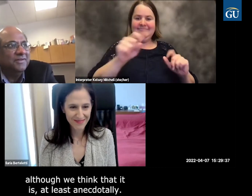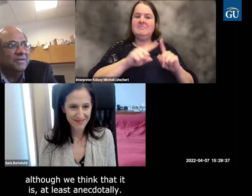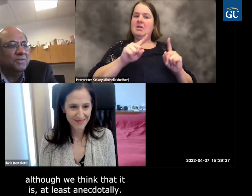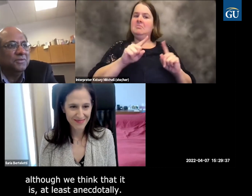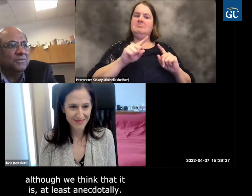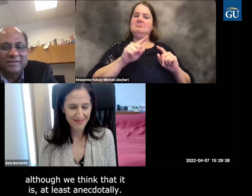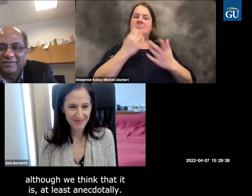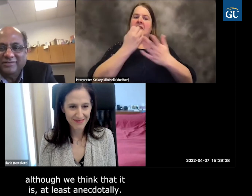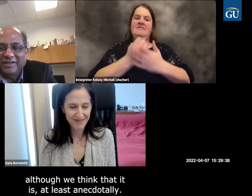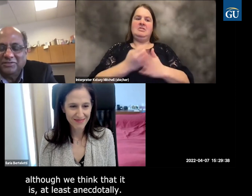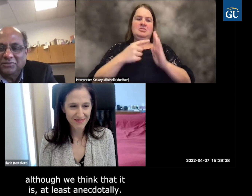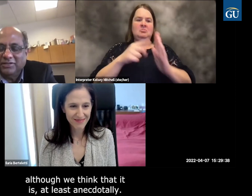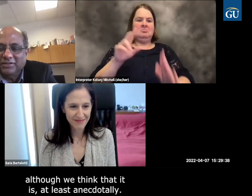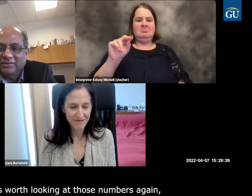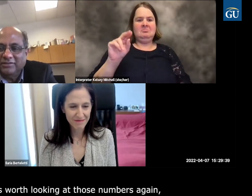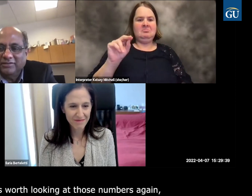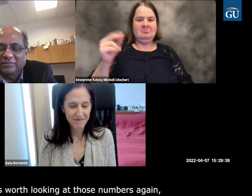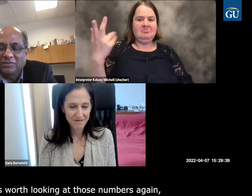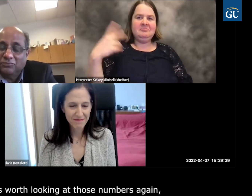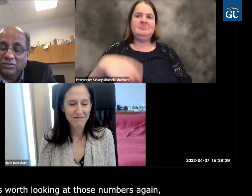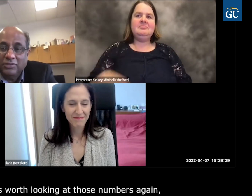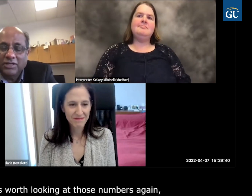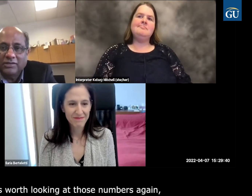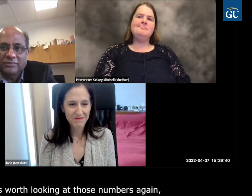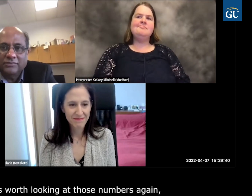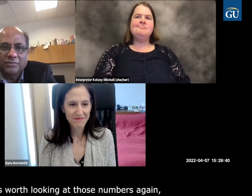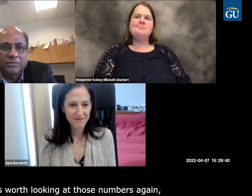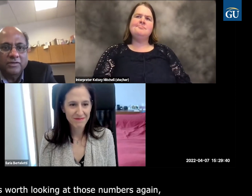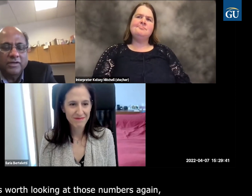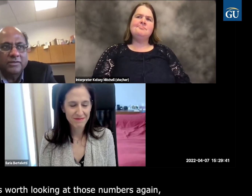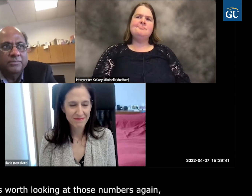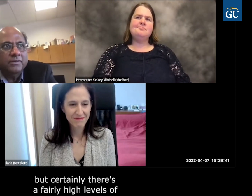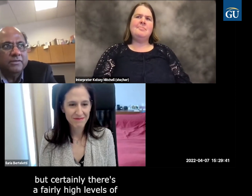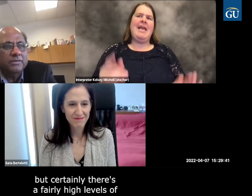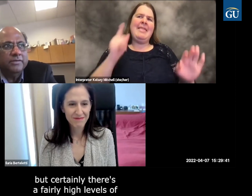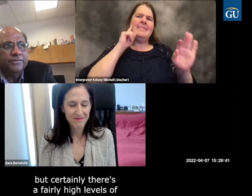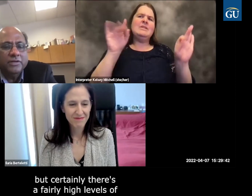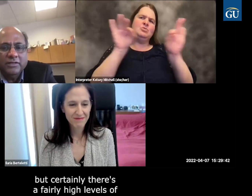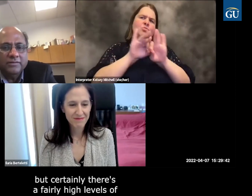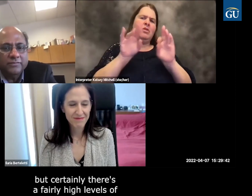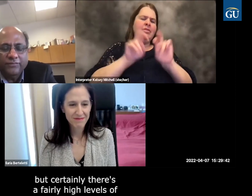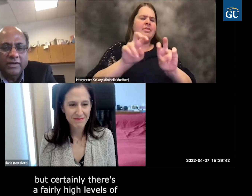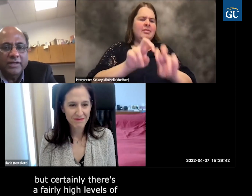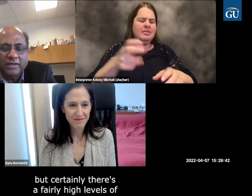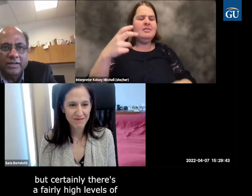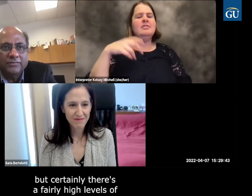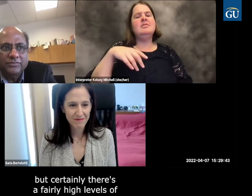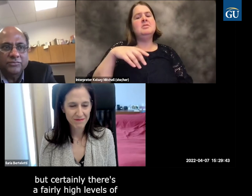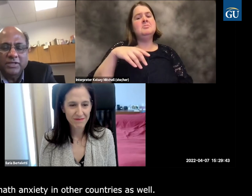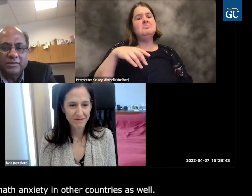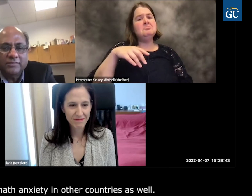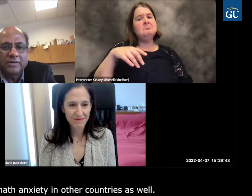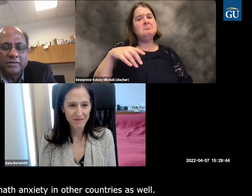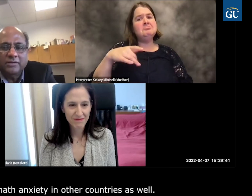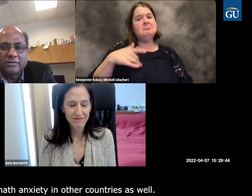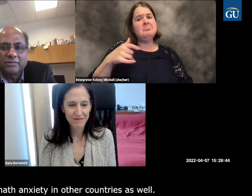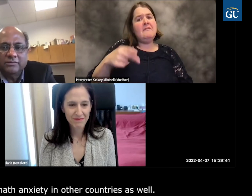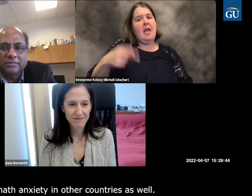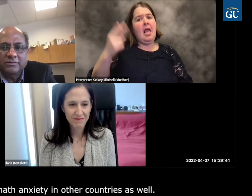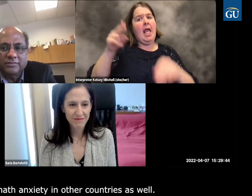you know it's at least anecdotally it's worth looking at those numbers again but certainly there's a fairly high levels